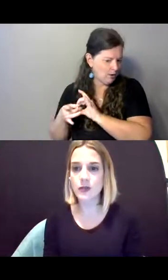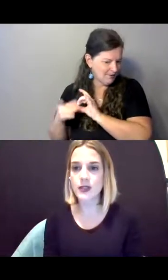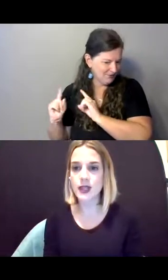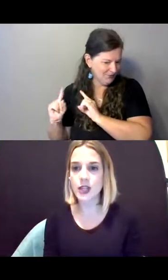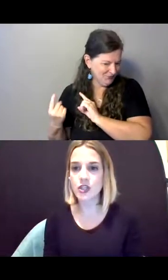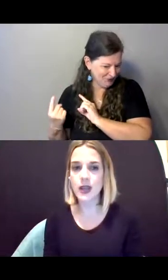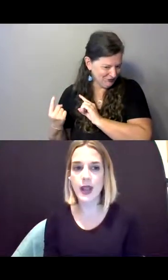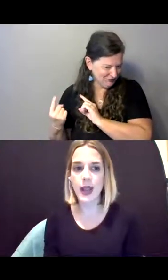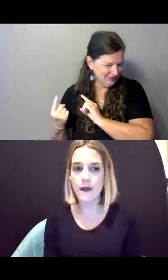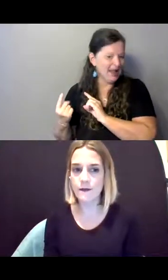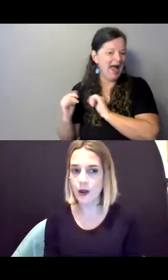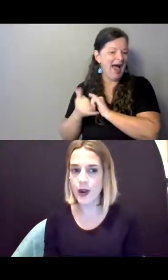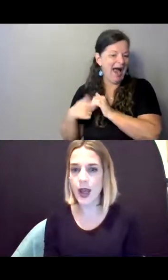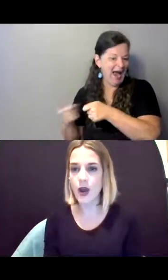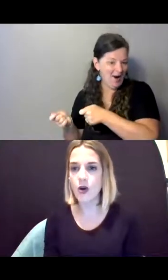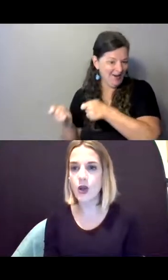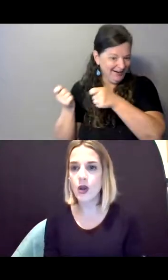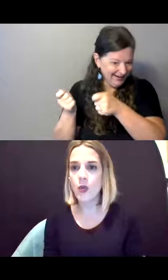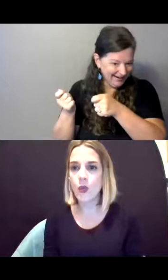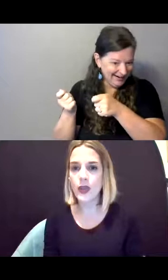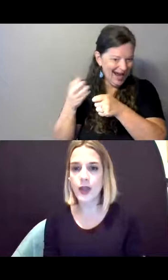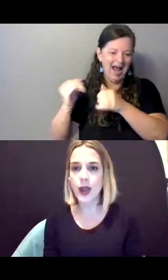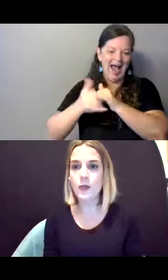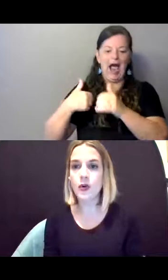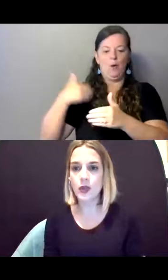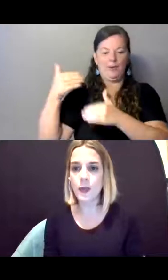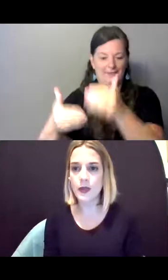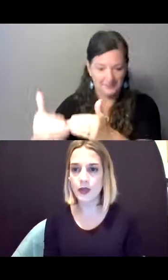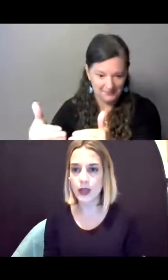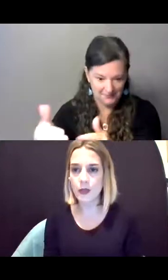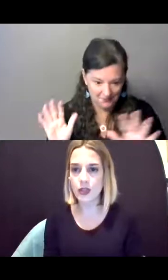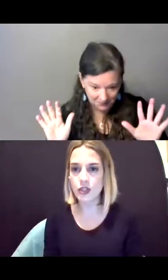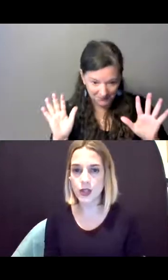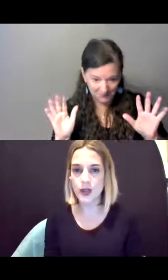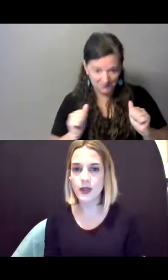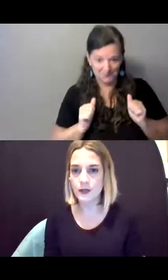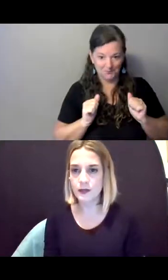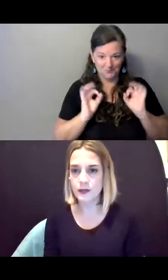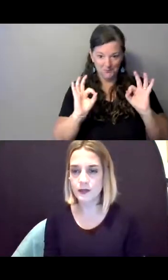throughout the presentation and figure out how we can help pull up their language.